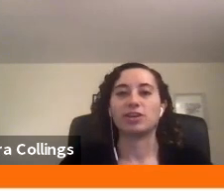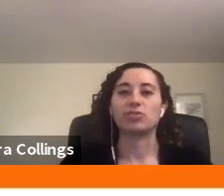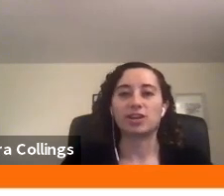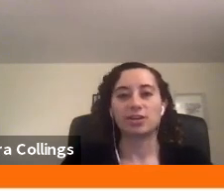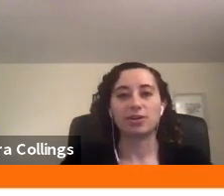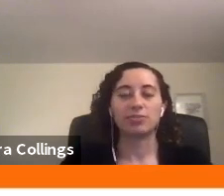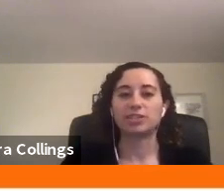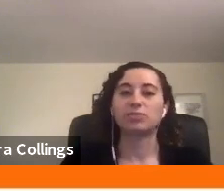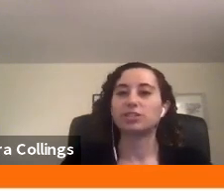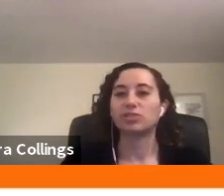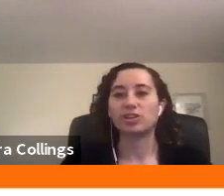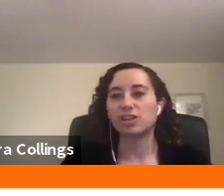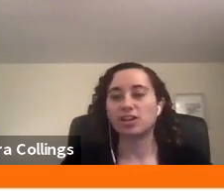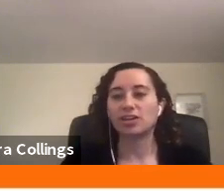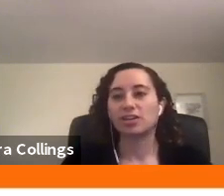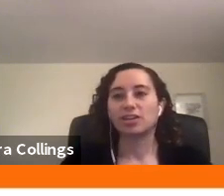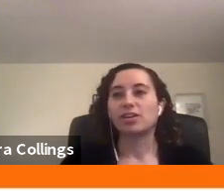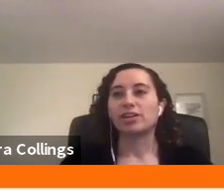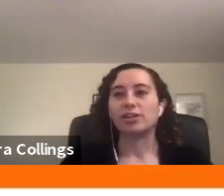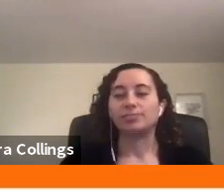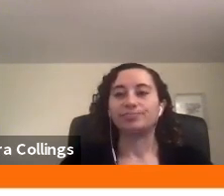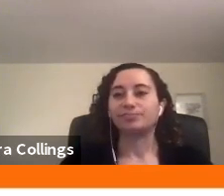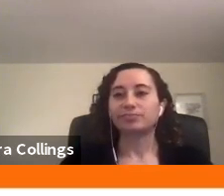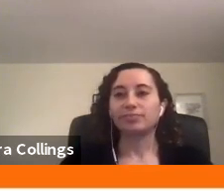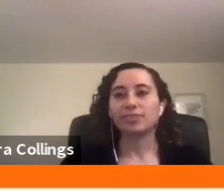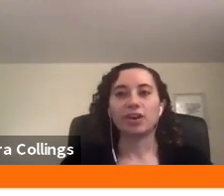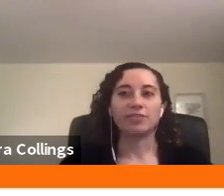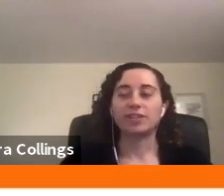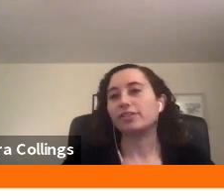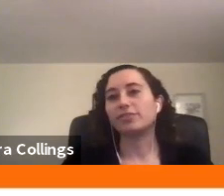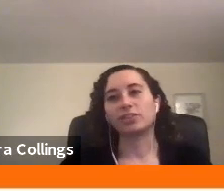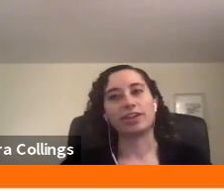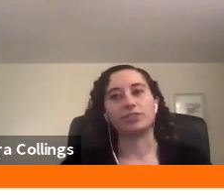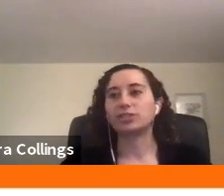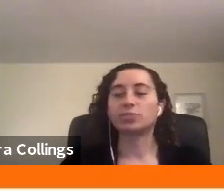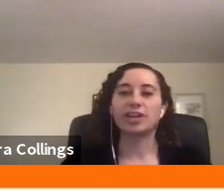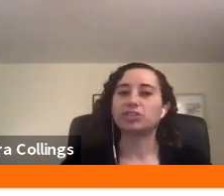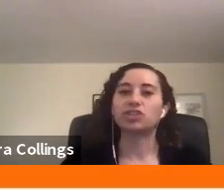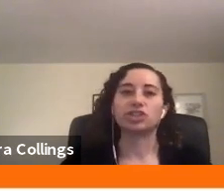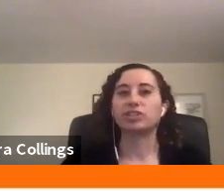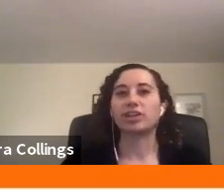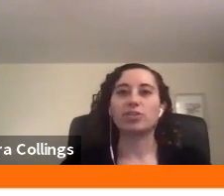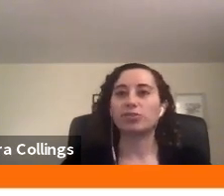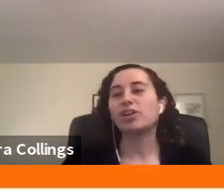loss is sometimes praised as a sign of health or psychological improvement, without inquiry about possible disordered eating.